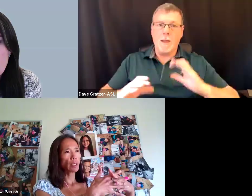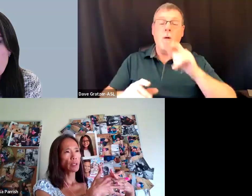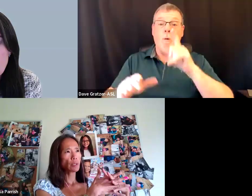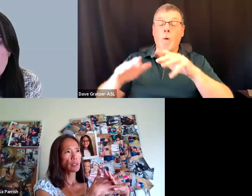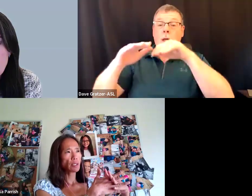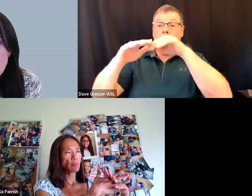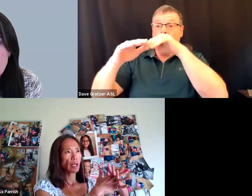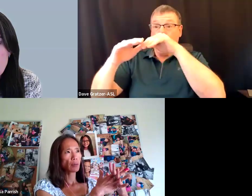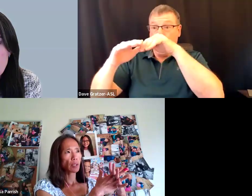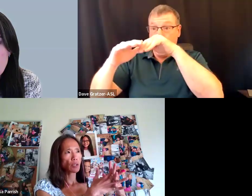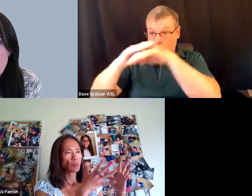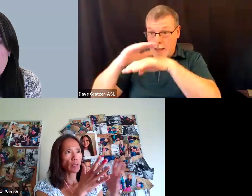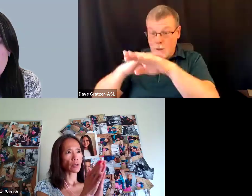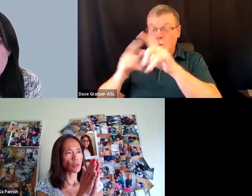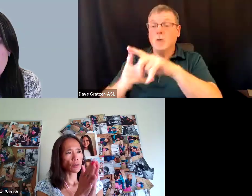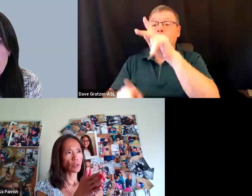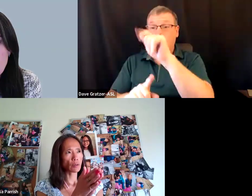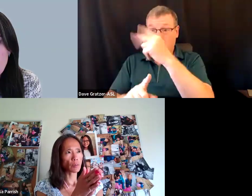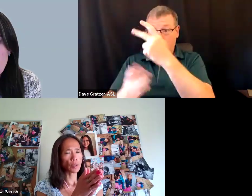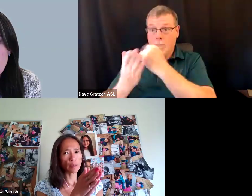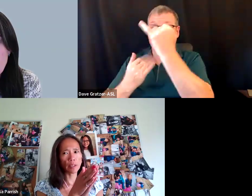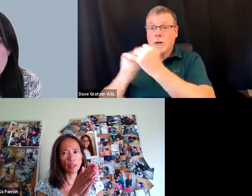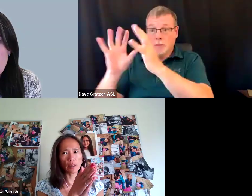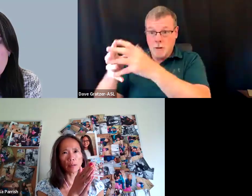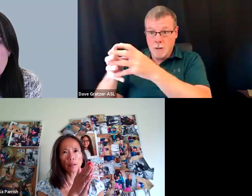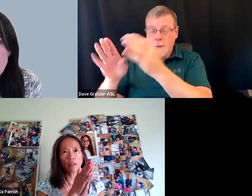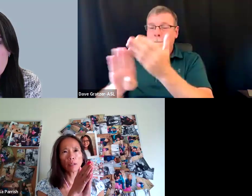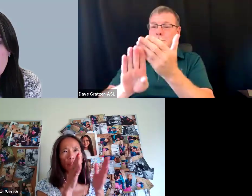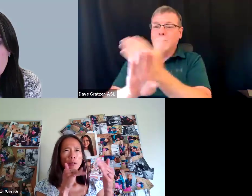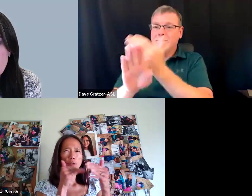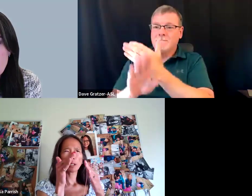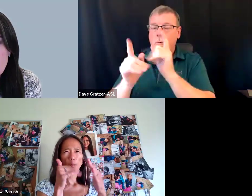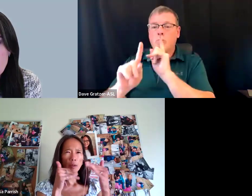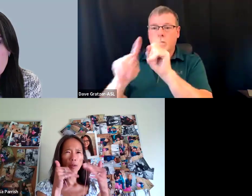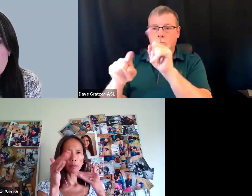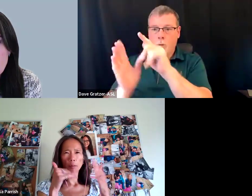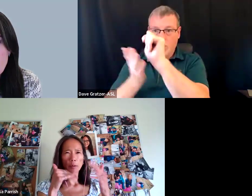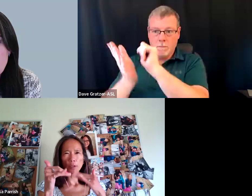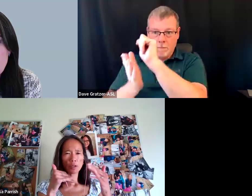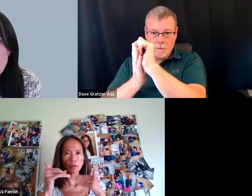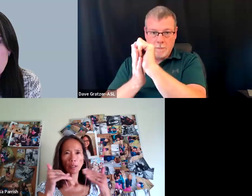or an entry into the PATH project prior to the current reporting period. If you're trying to pull the report just for